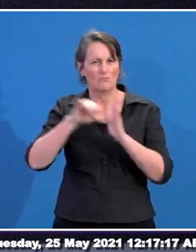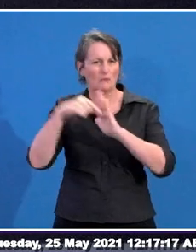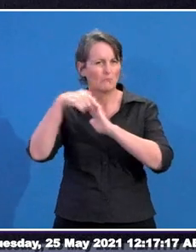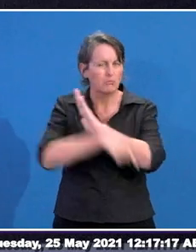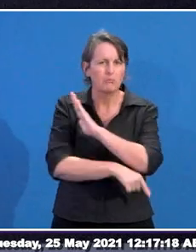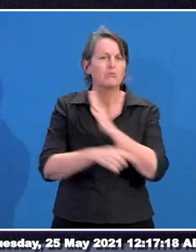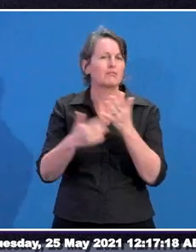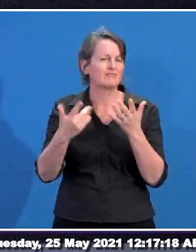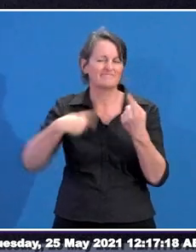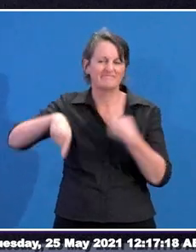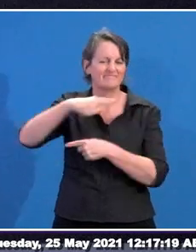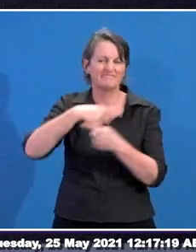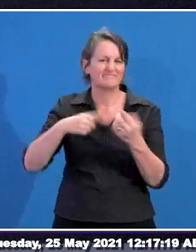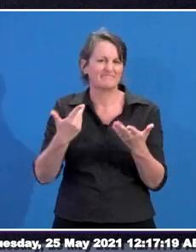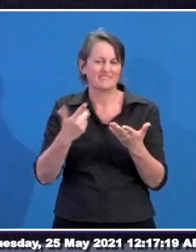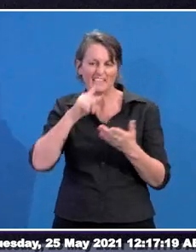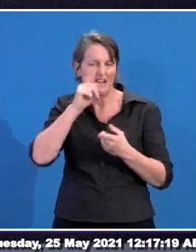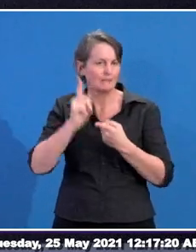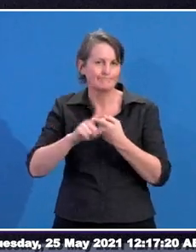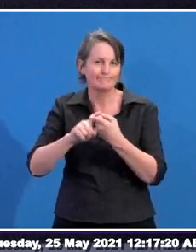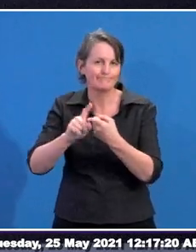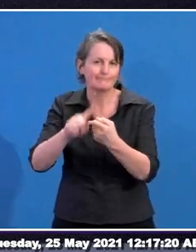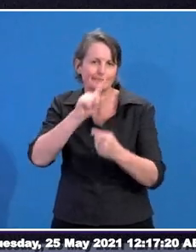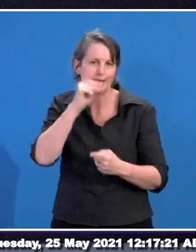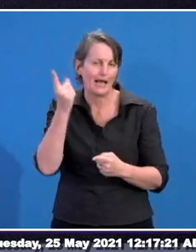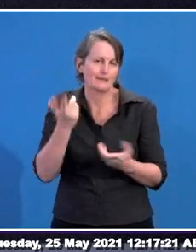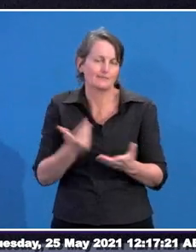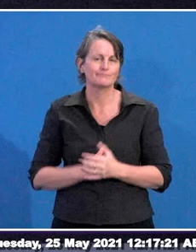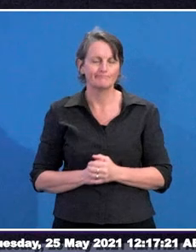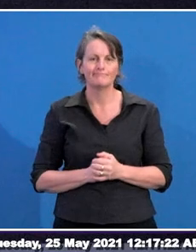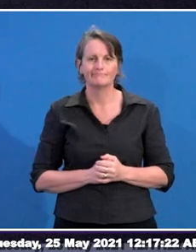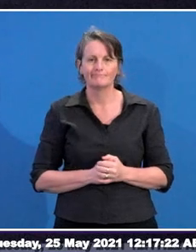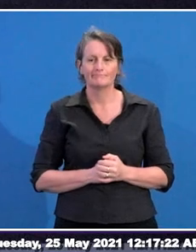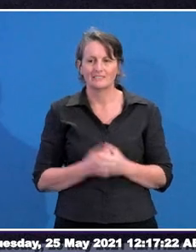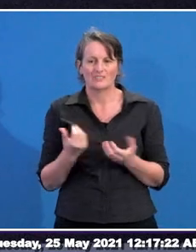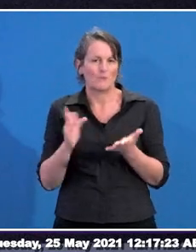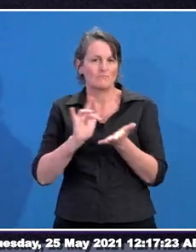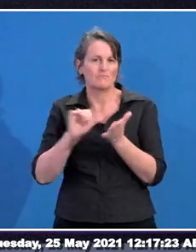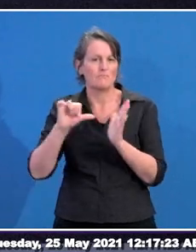came about and they couldn't, the care partners couldn't provide the funds that they were looking for.